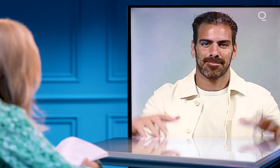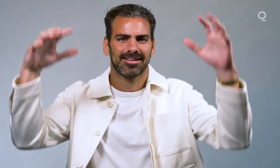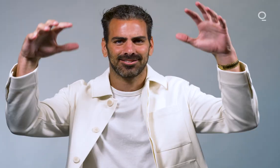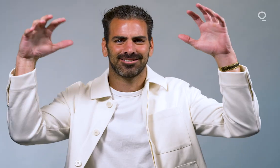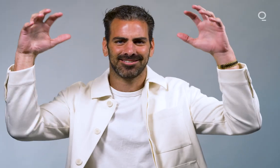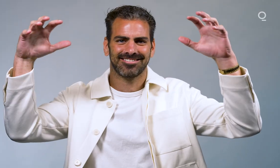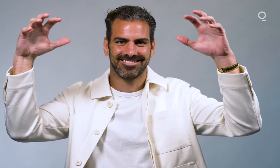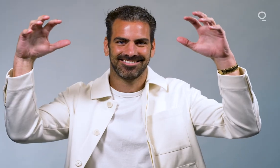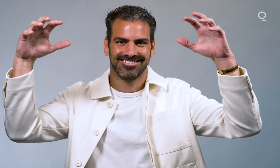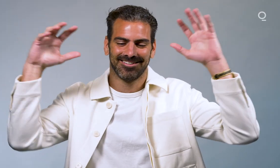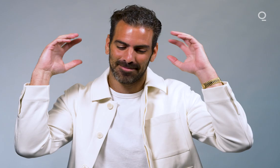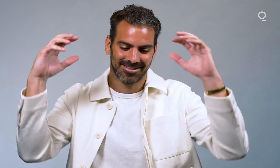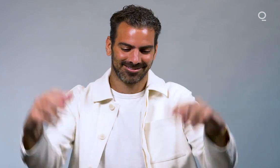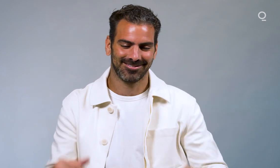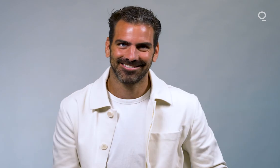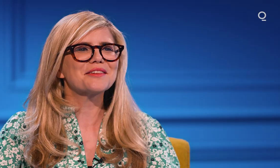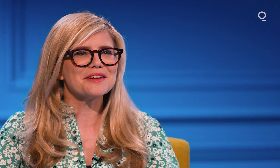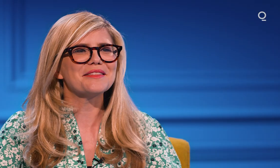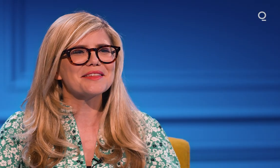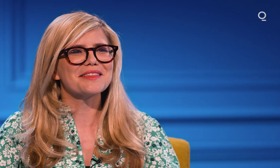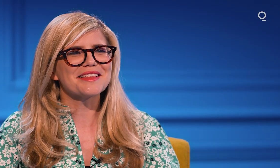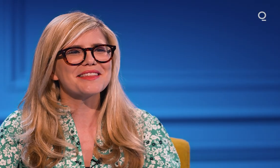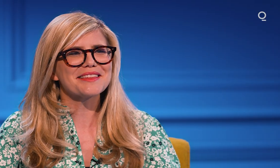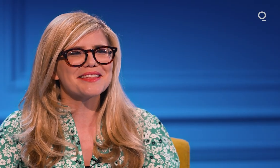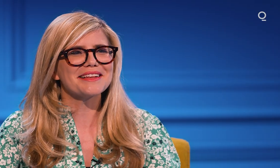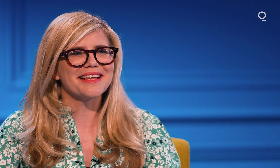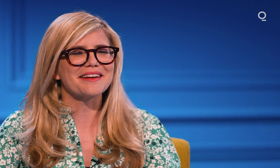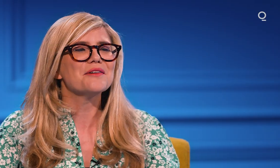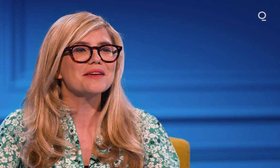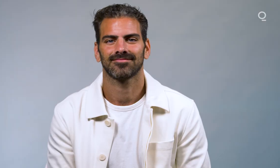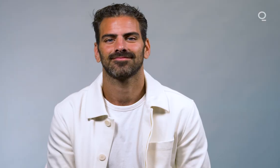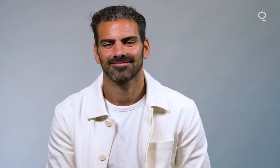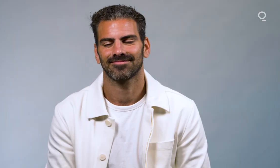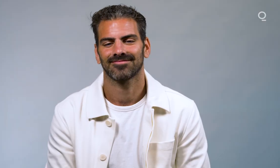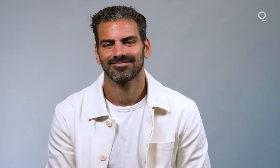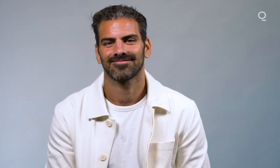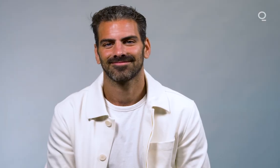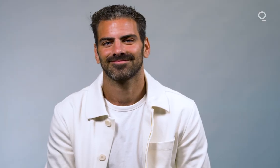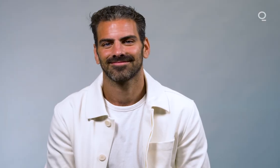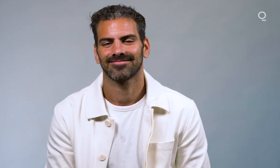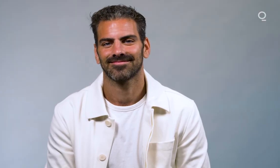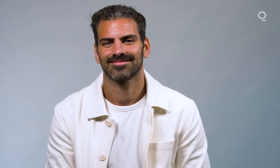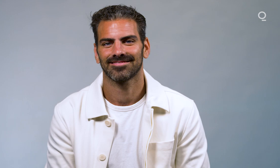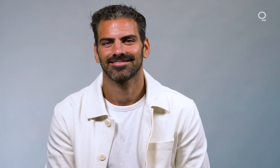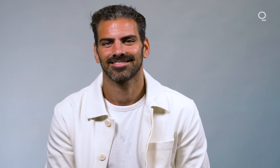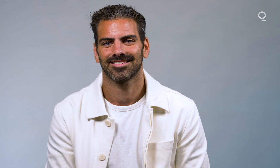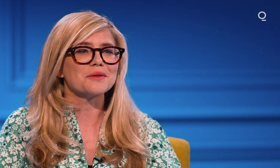Yeah, yeah. Monster. Great. It's good. This is, this is a lesson. I always, I love knowing what people's favorite phrases and words are.